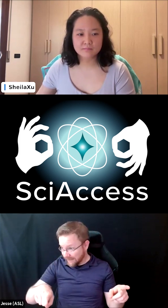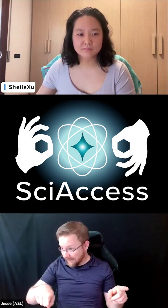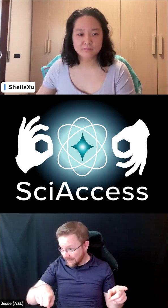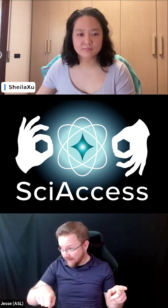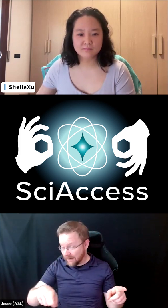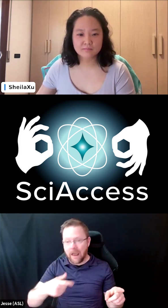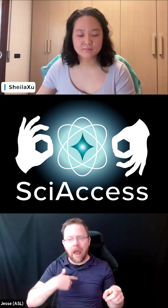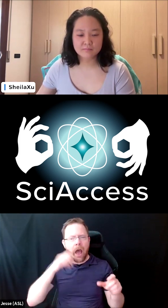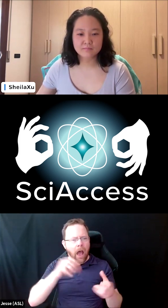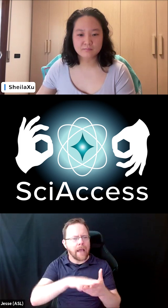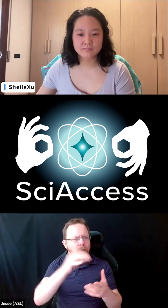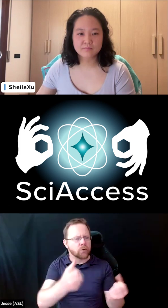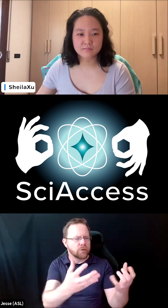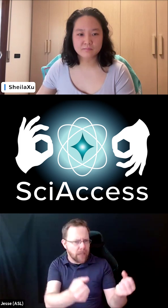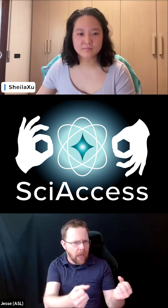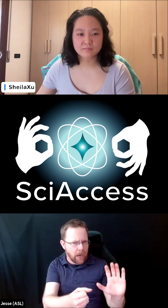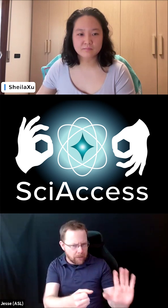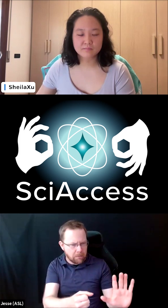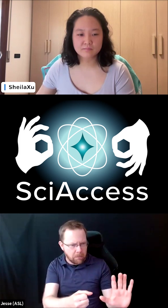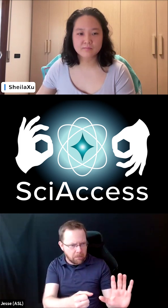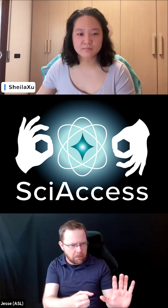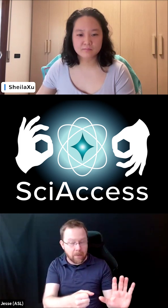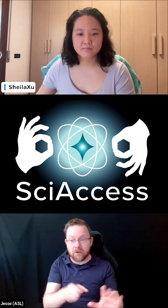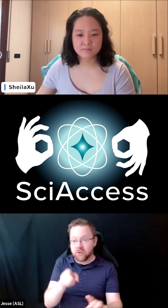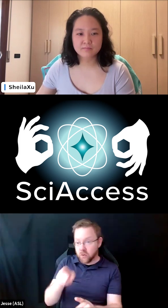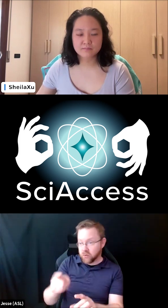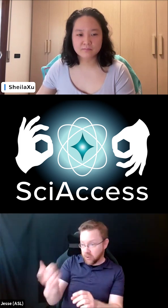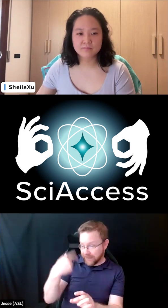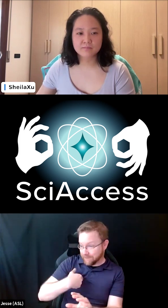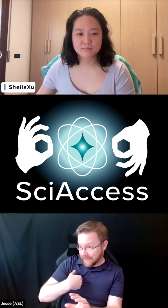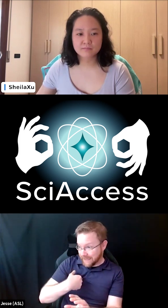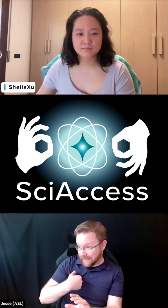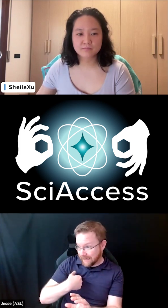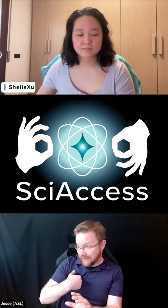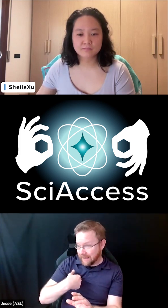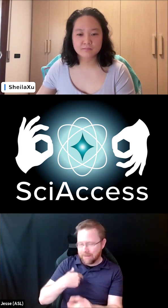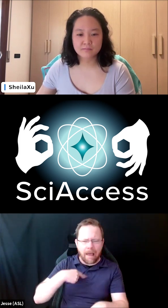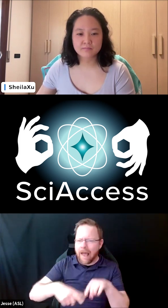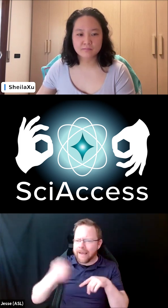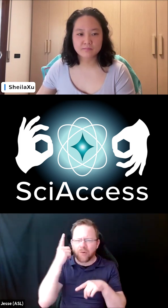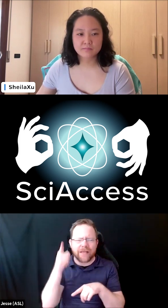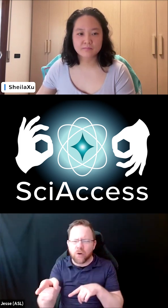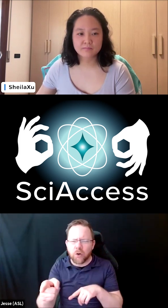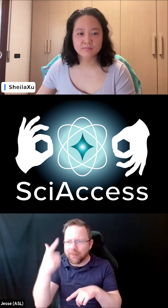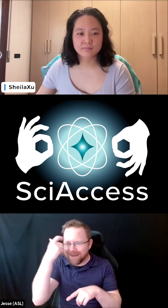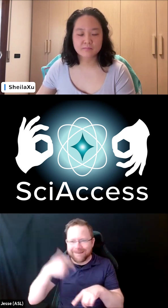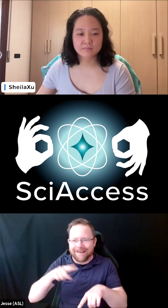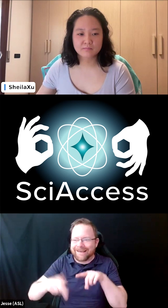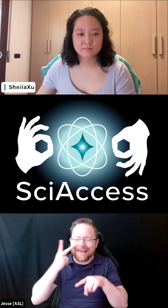understand me but I can't understand Sheila, I can't see her hands and face moving.